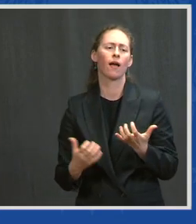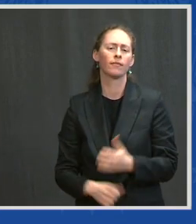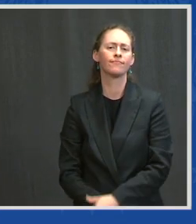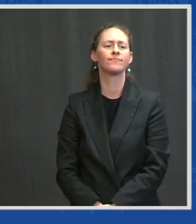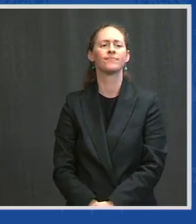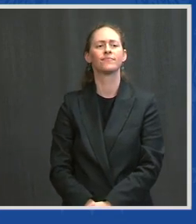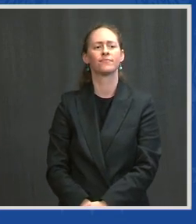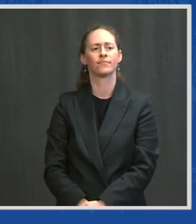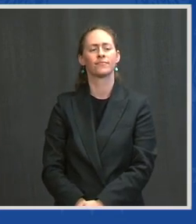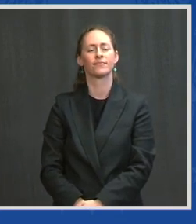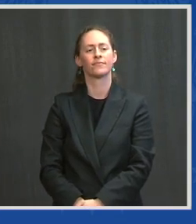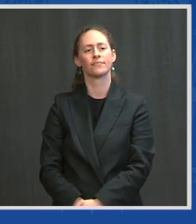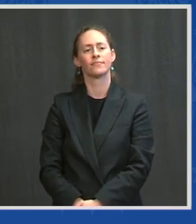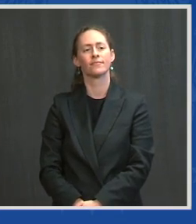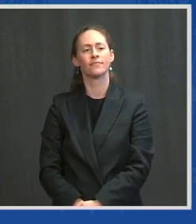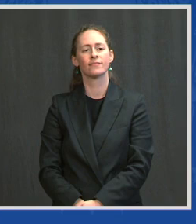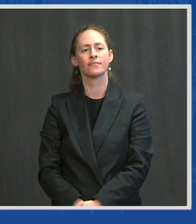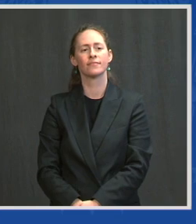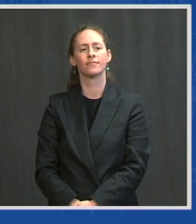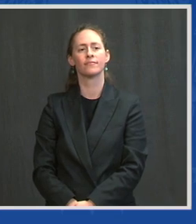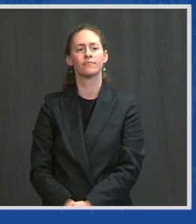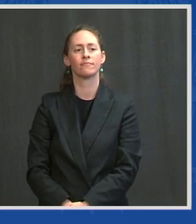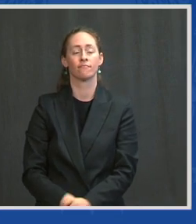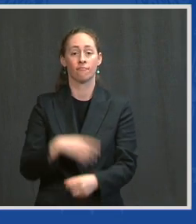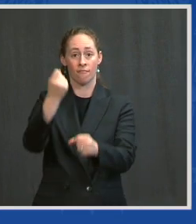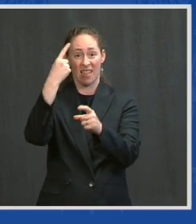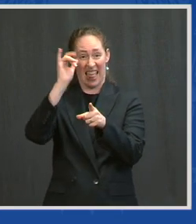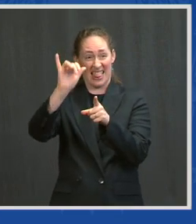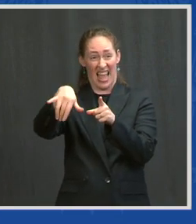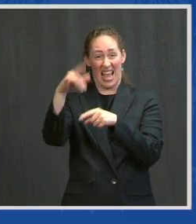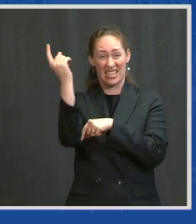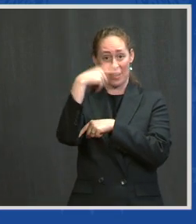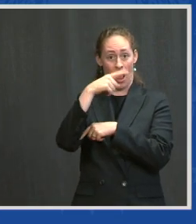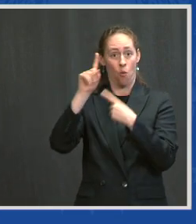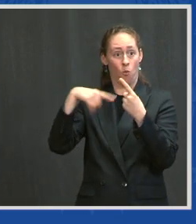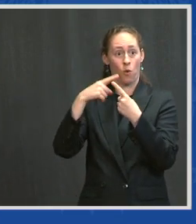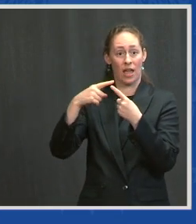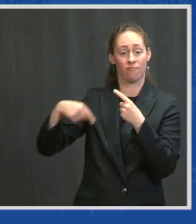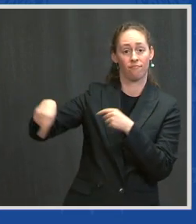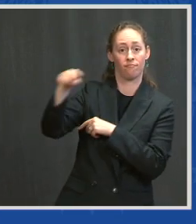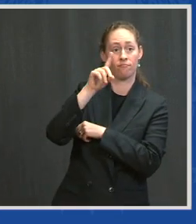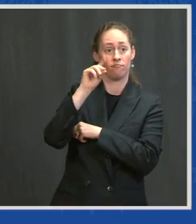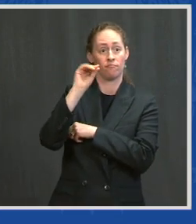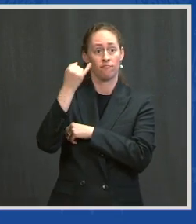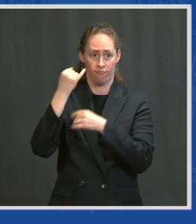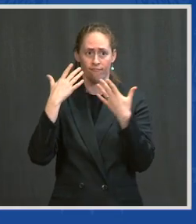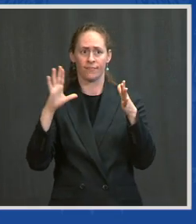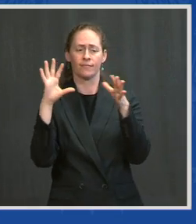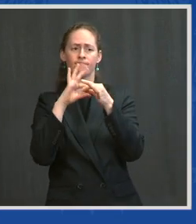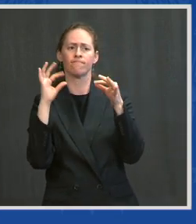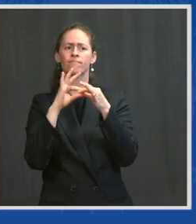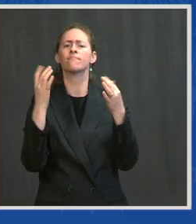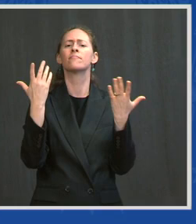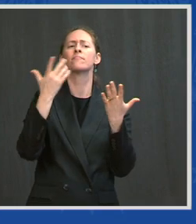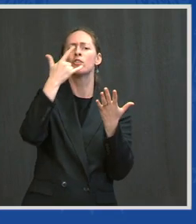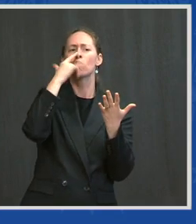And on the same day, the Department published model Extreme Risk Protection Order legislation for states to consider